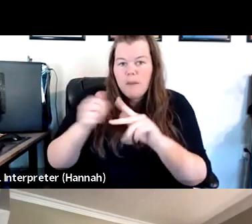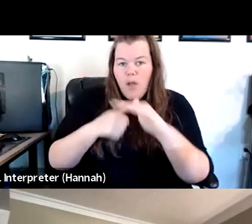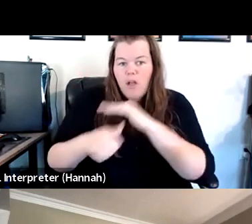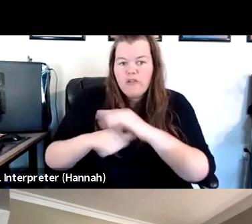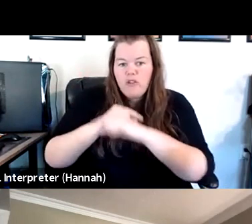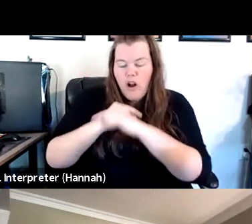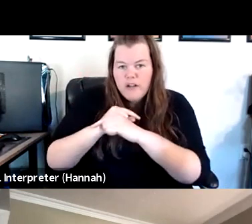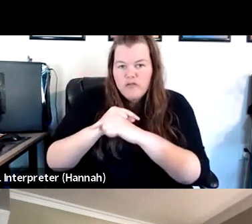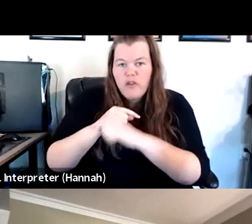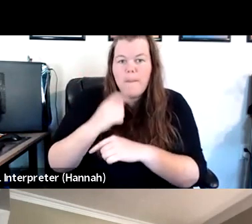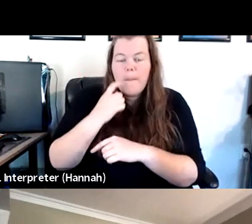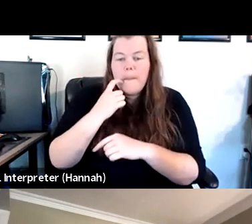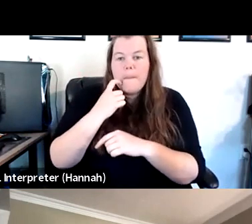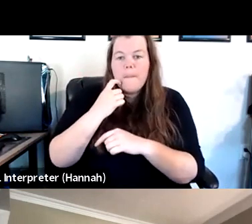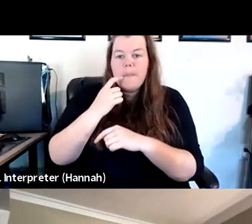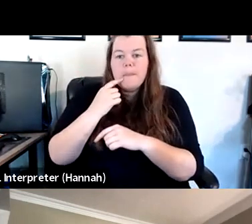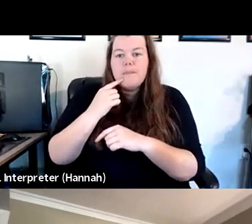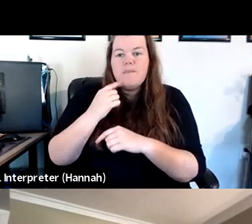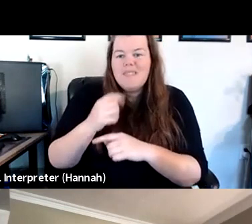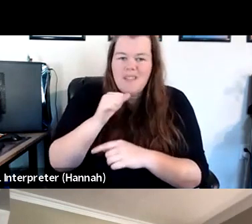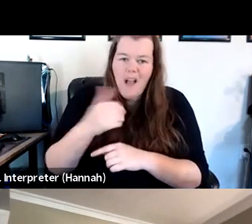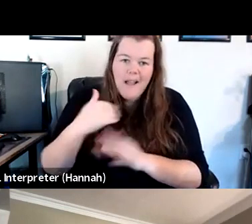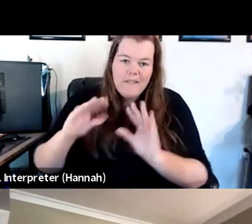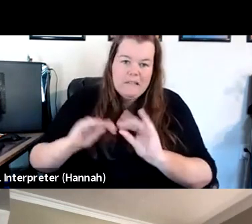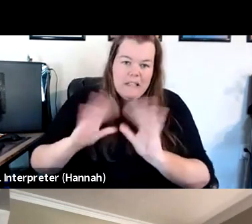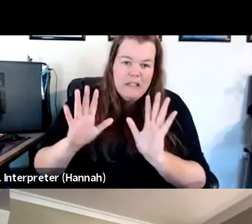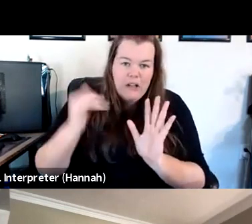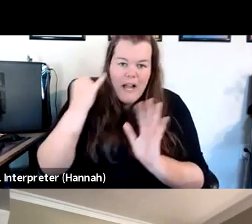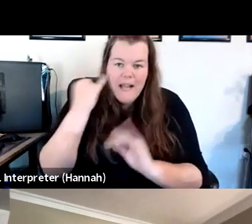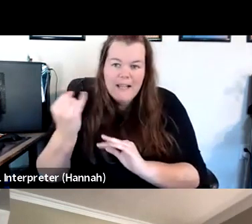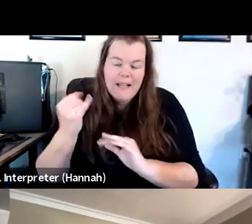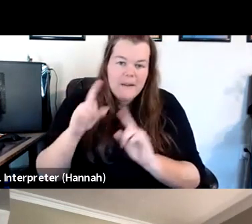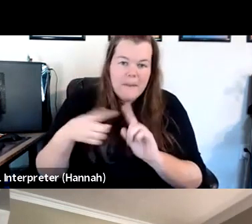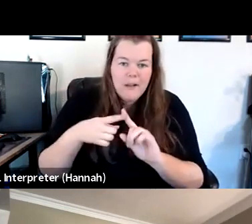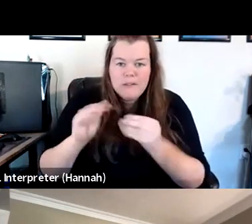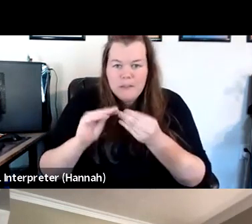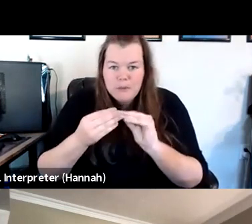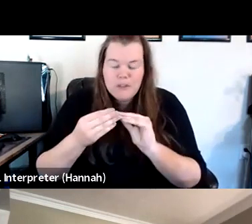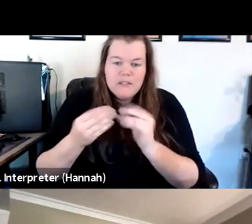get a good handle on what that looks like right for lots of various reasons - is there another